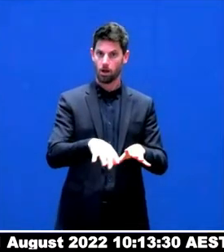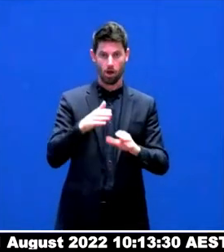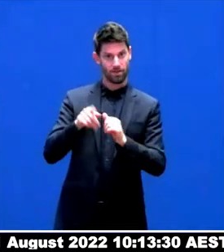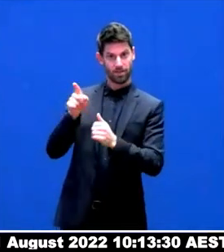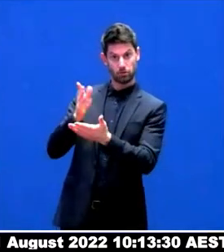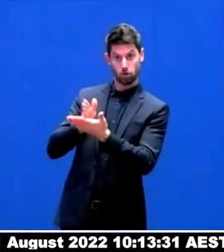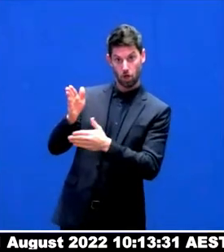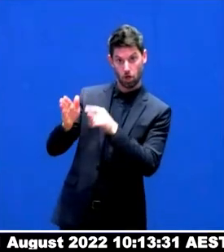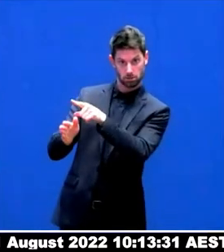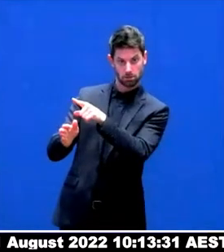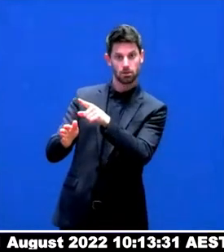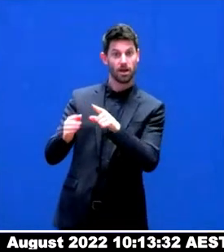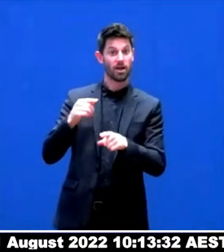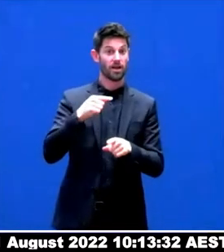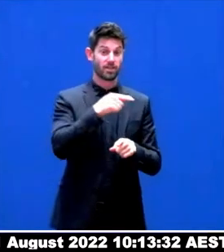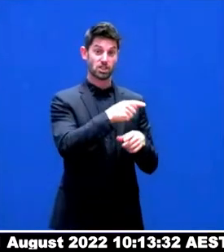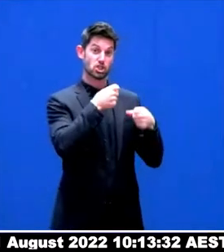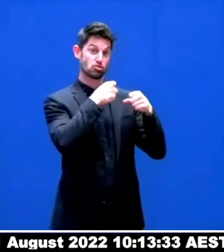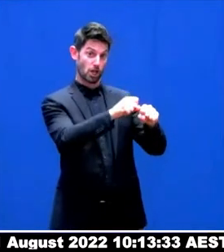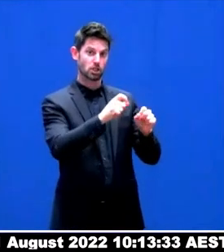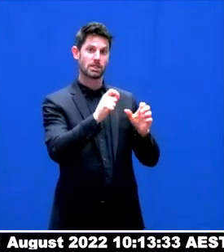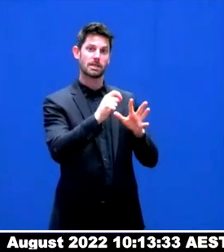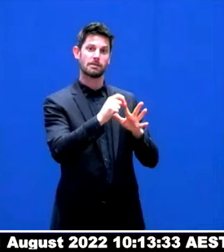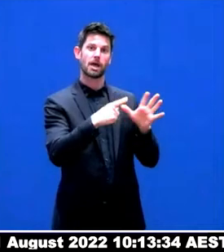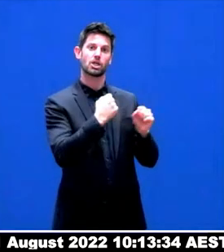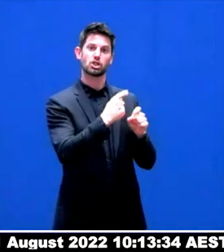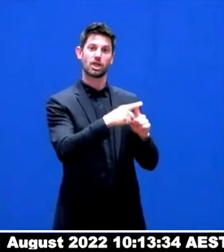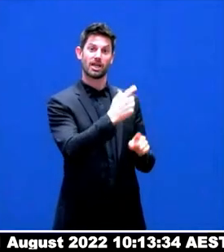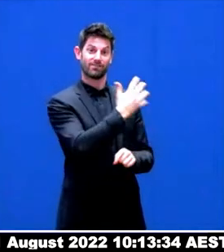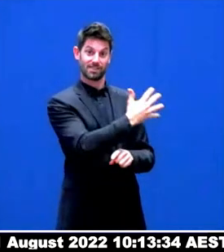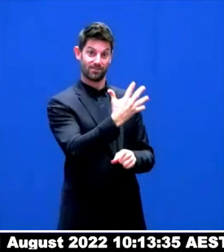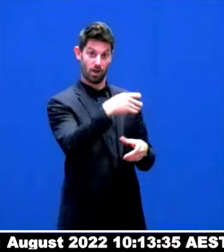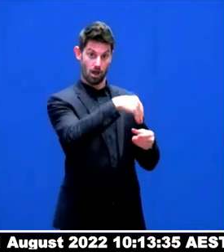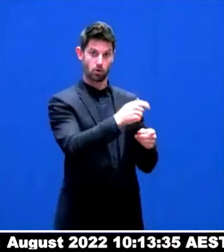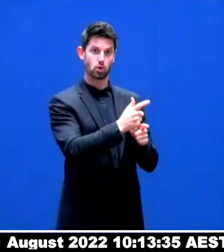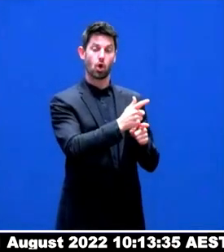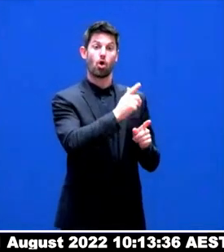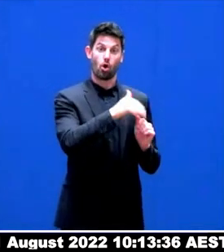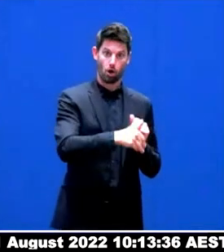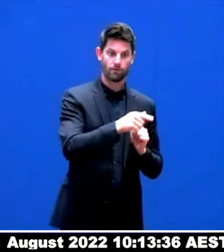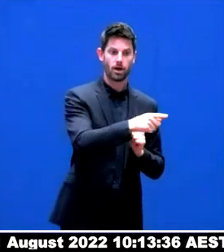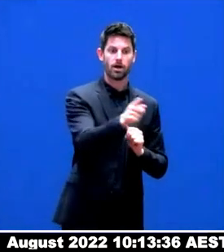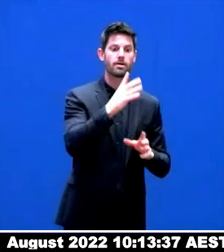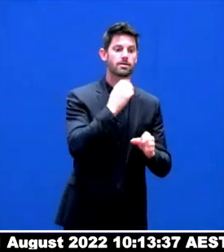Strategy, at page 55 of the Strategy, we talk about the roles and responsibilities of the different governments in Australia.